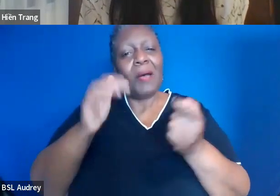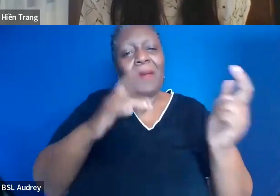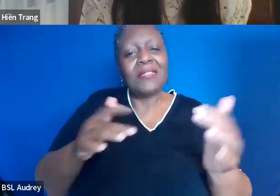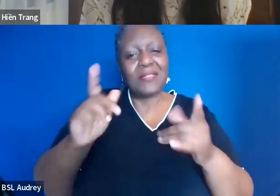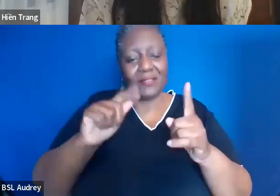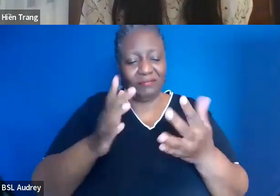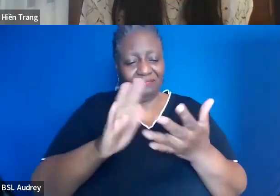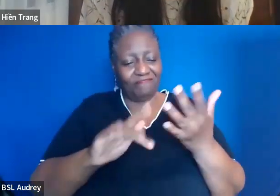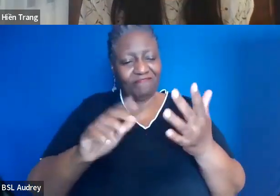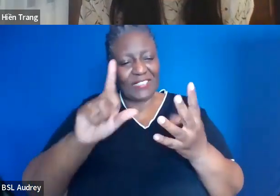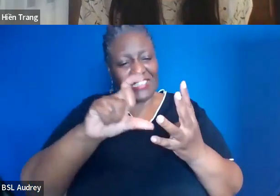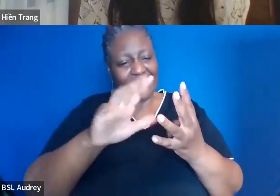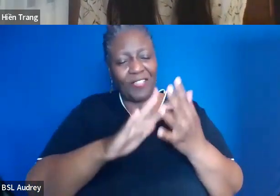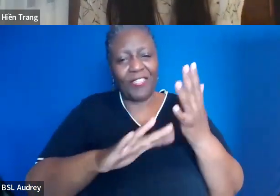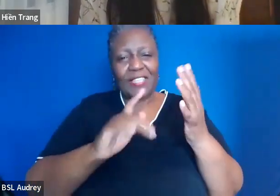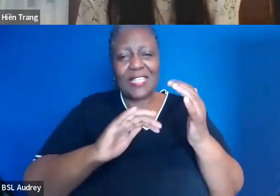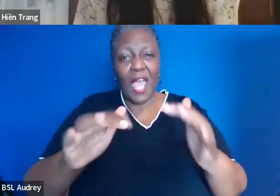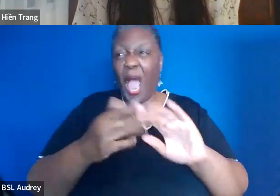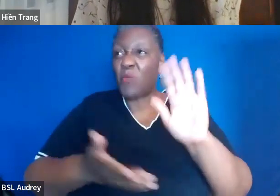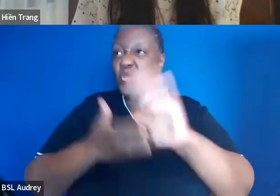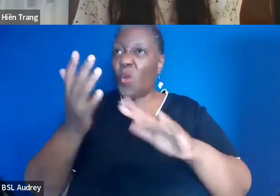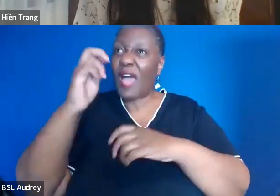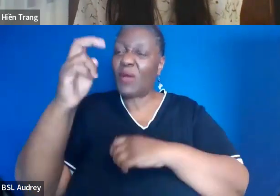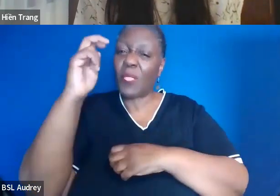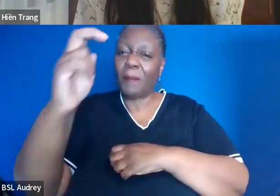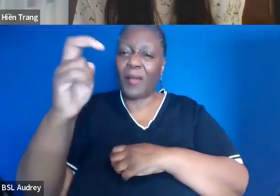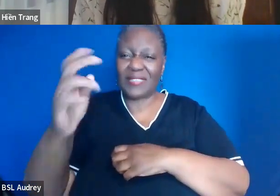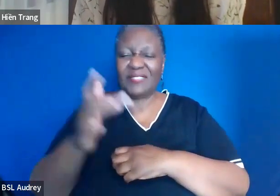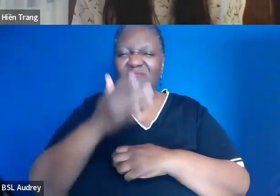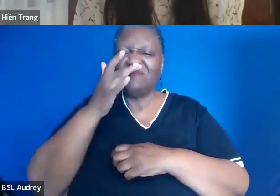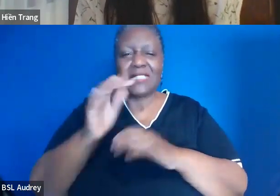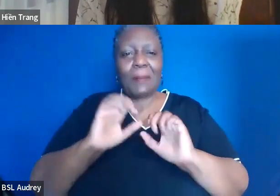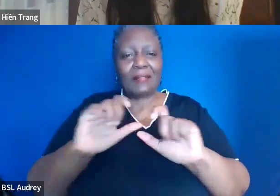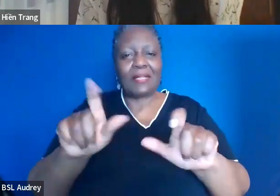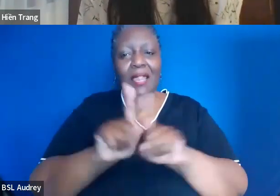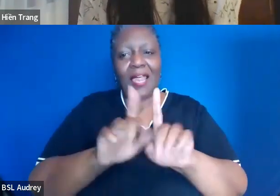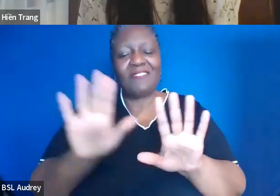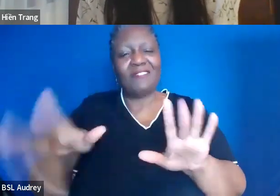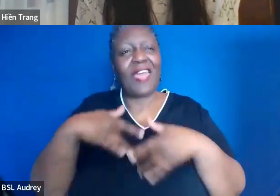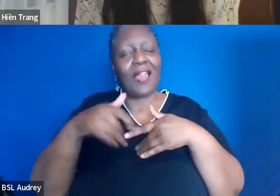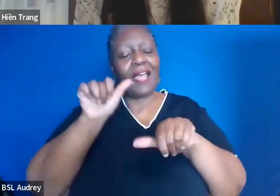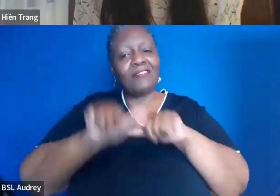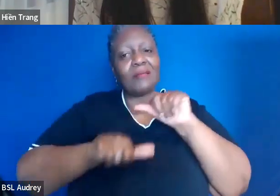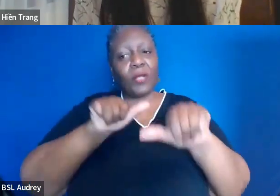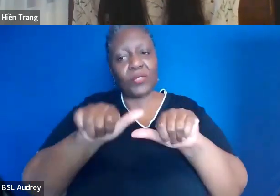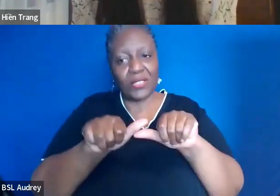fingers even after I talk about and it feels as if I have been possessed by an aromatic spirit